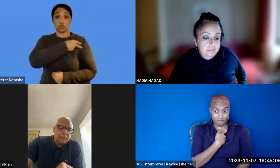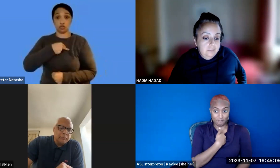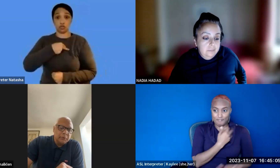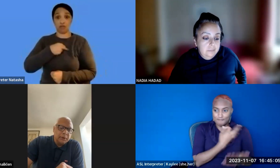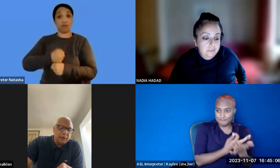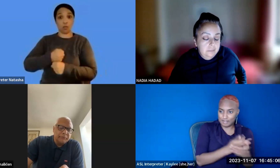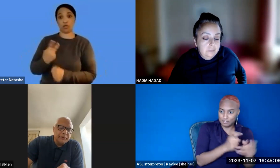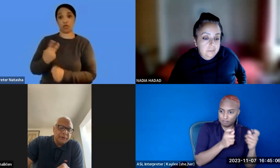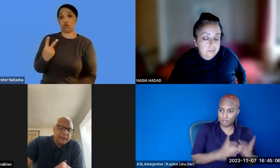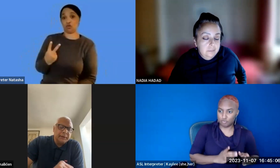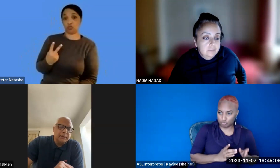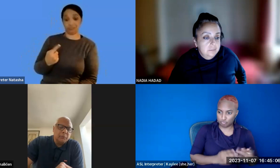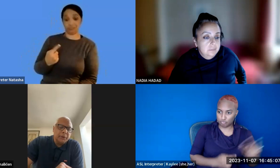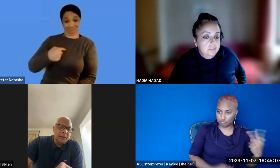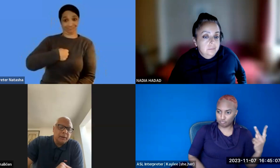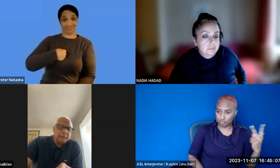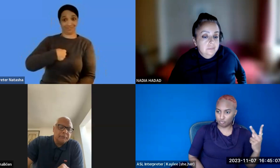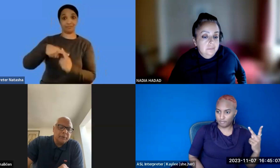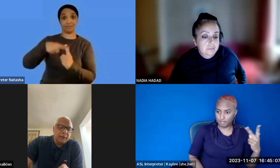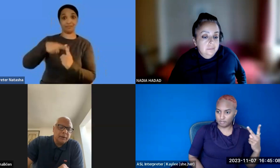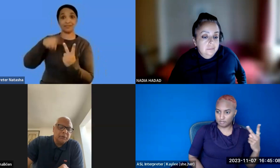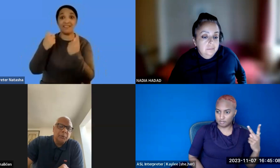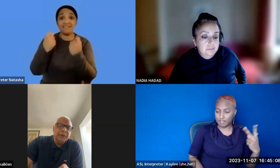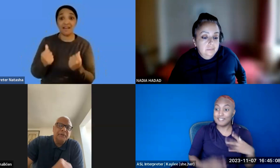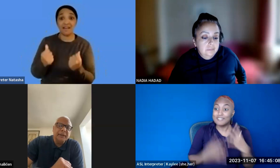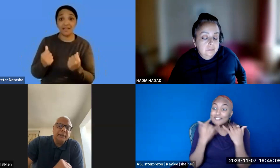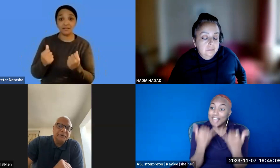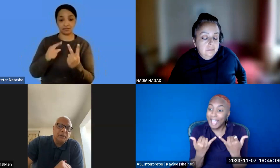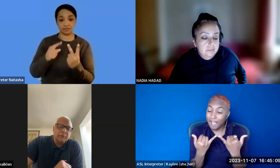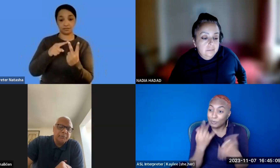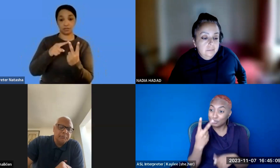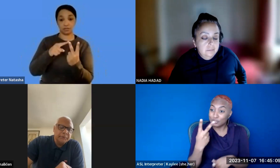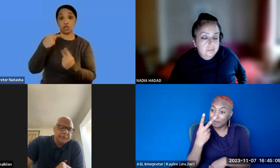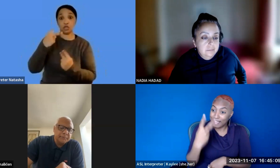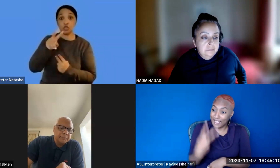Two and a half years later, we have 23 staff members.